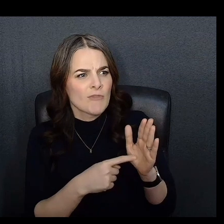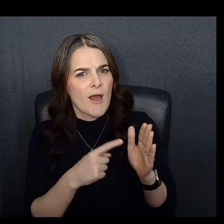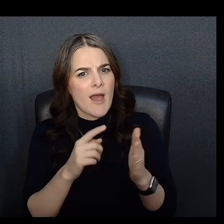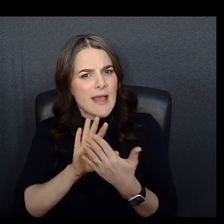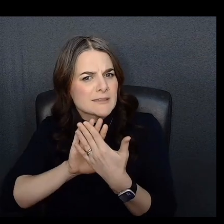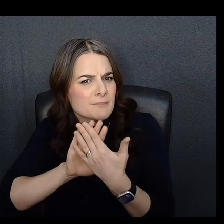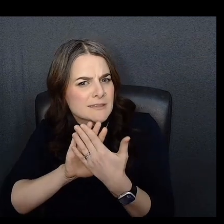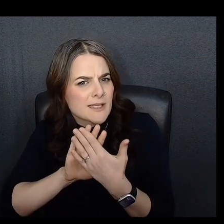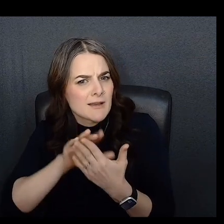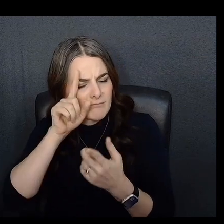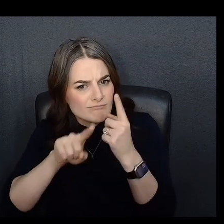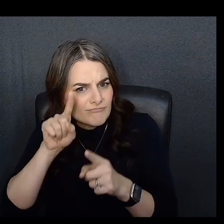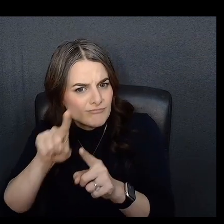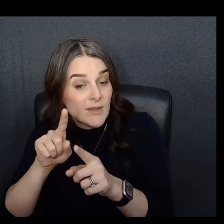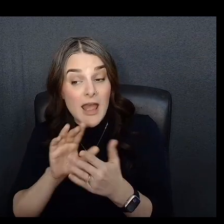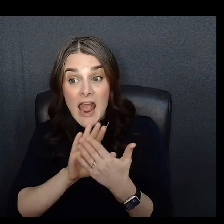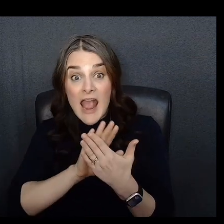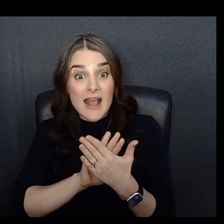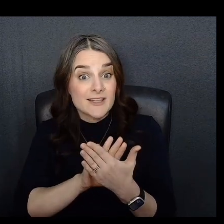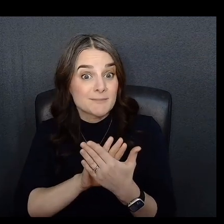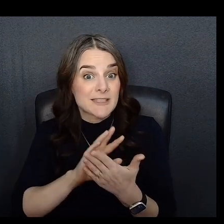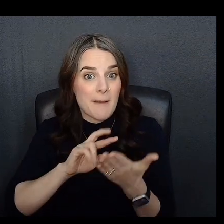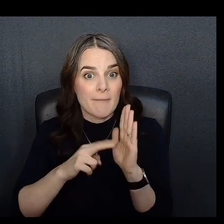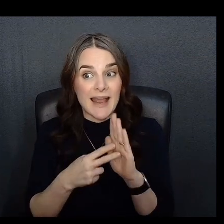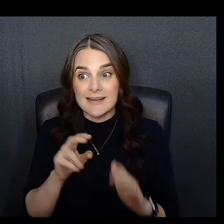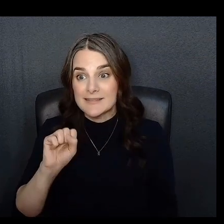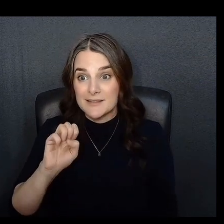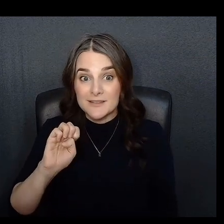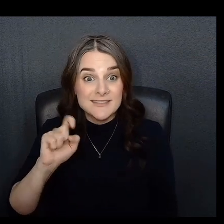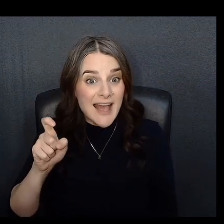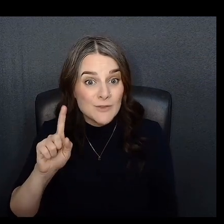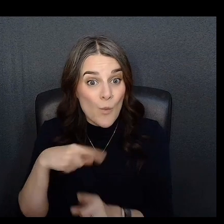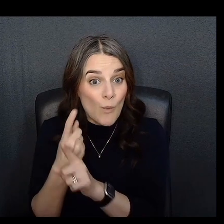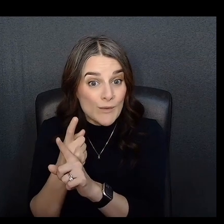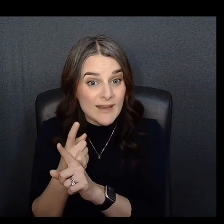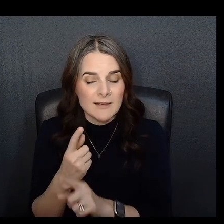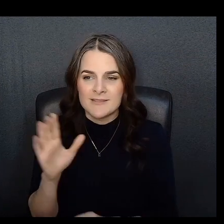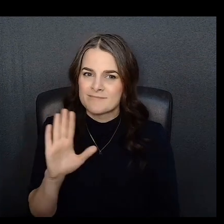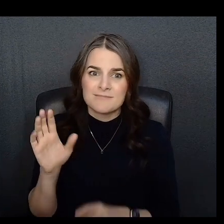have to refer to sexual acts. It can be having those more intimate friendships,